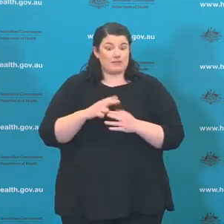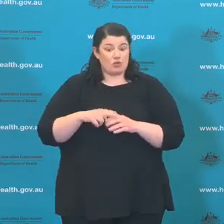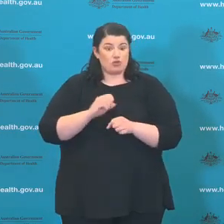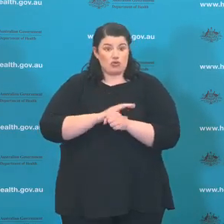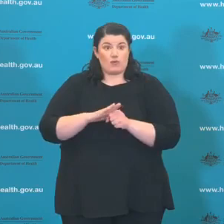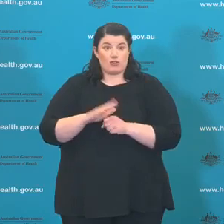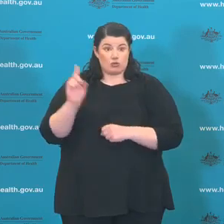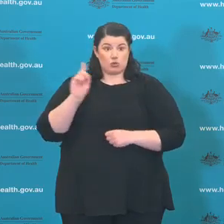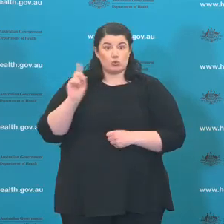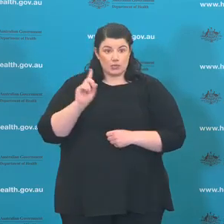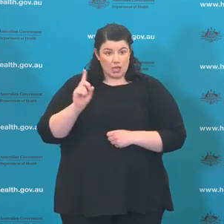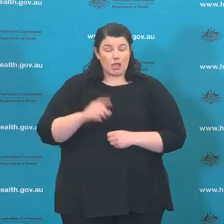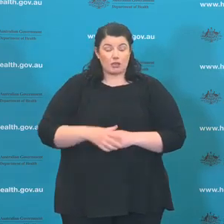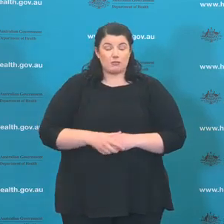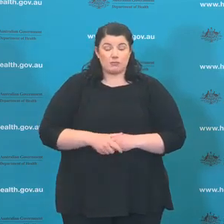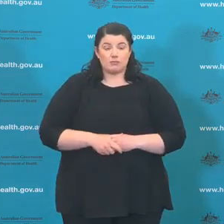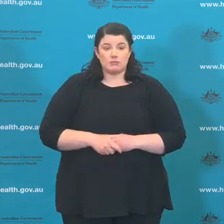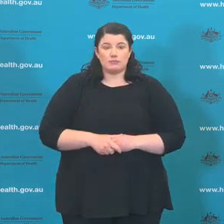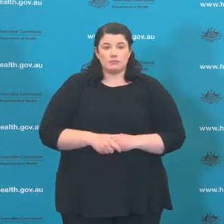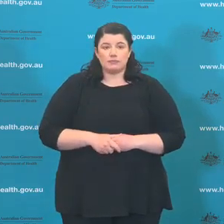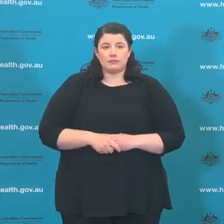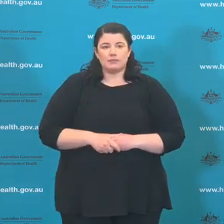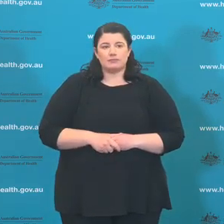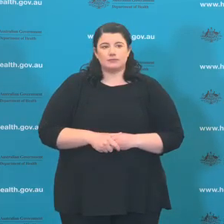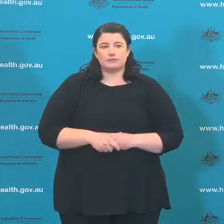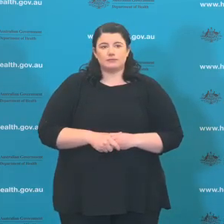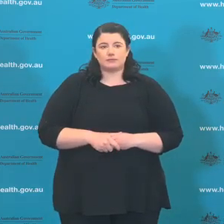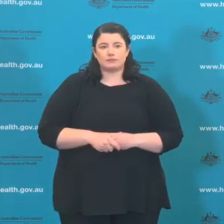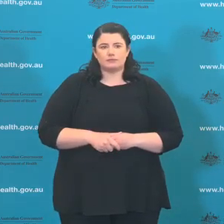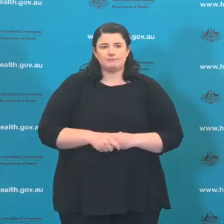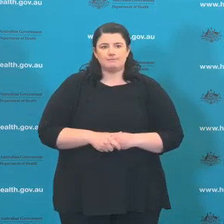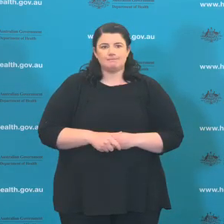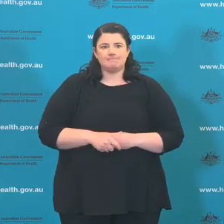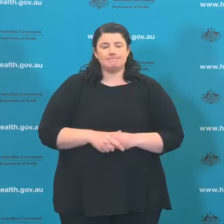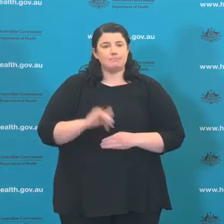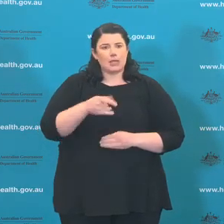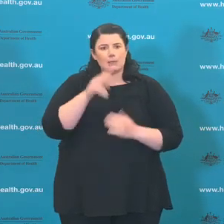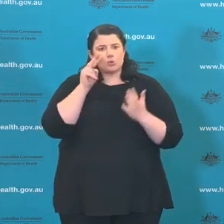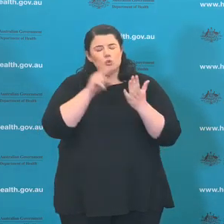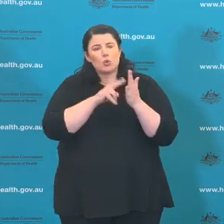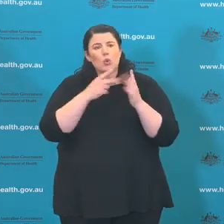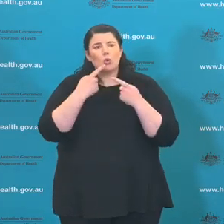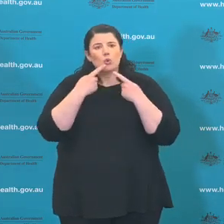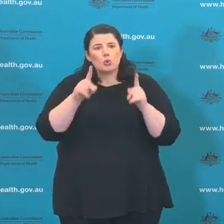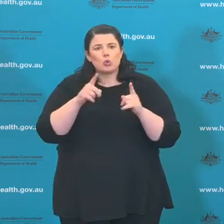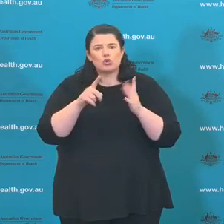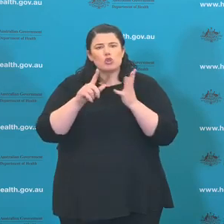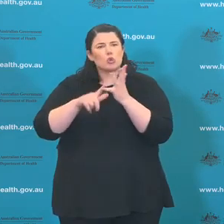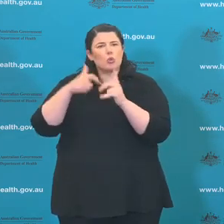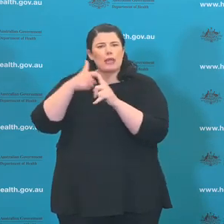thing of note that we are seeing, media reports in today from the UK is early